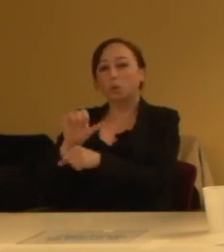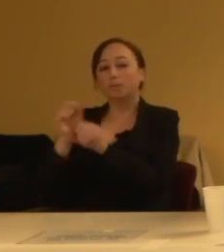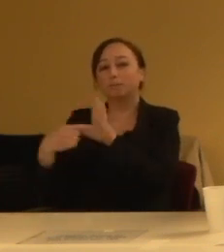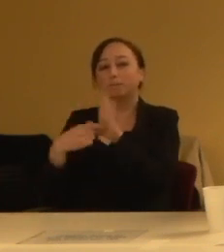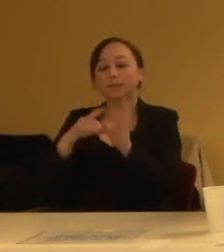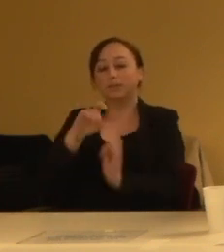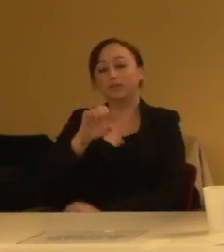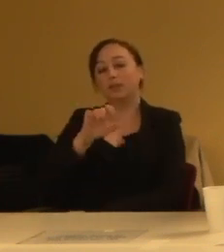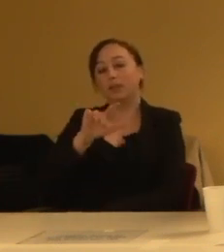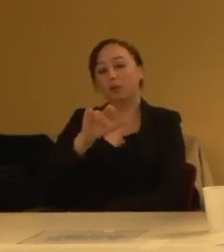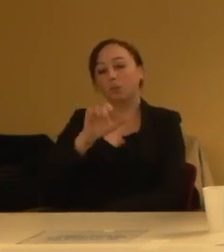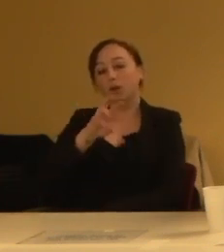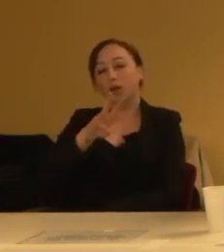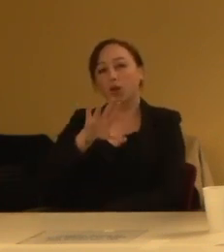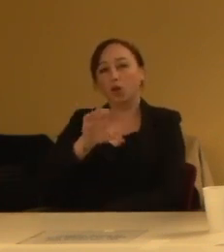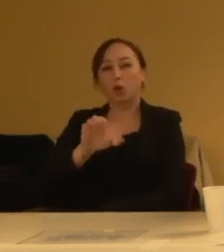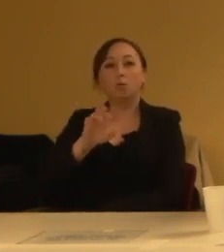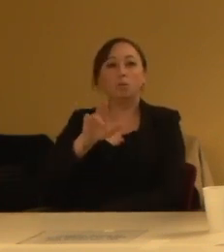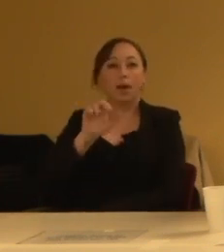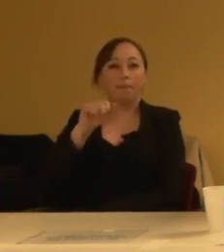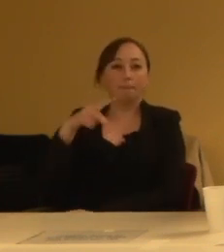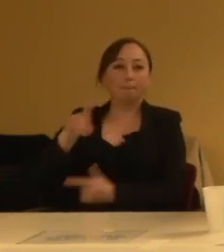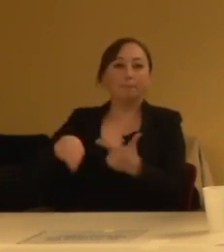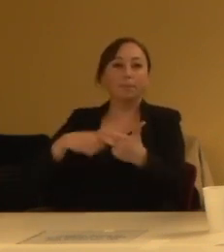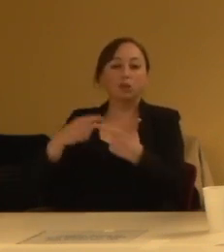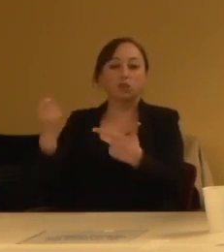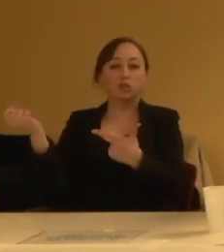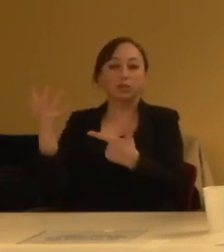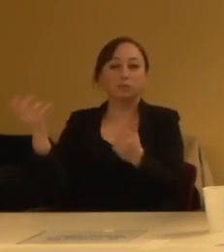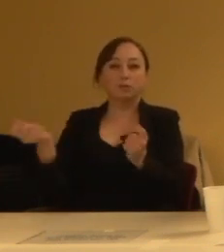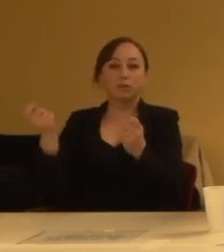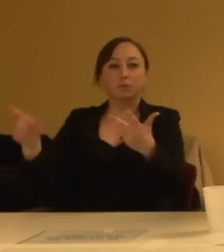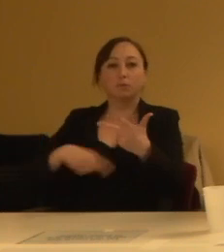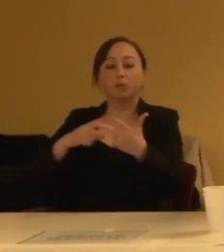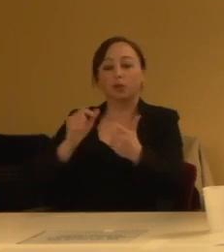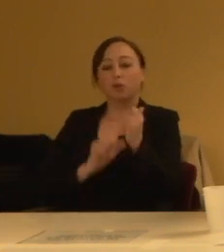Delaware Shakespeare Festival, and Theater For a New Audience. In addition to his work in theater,